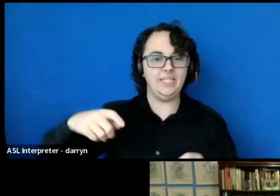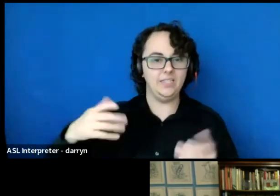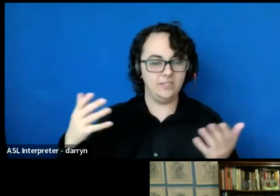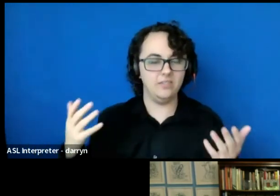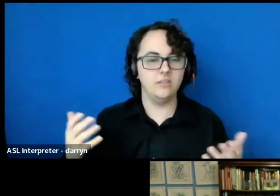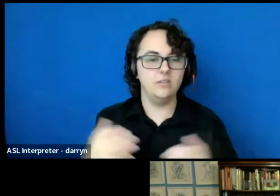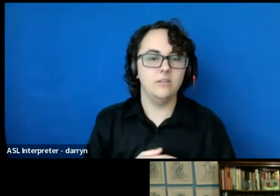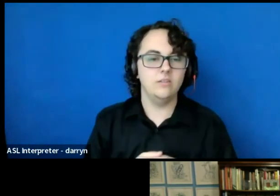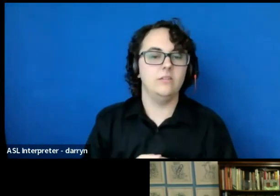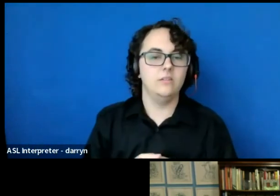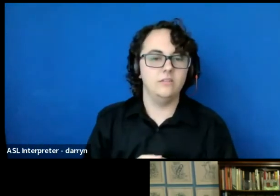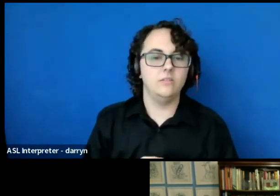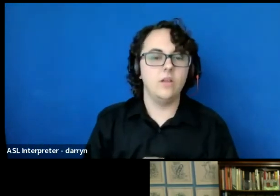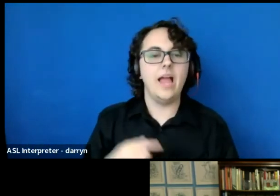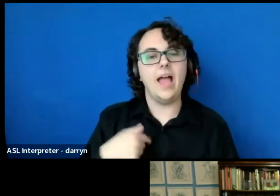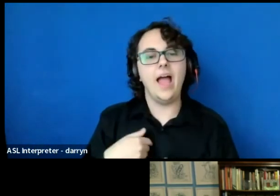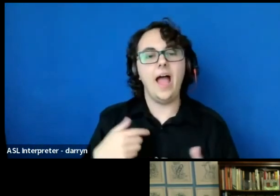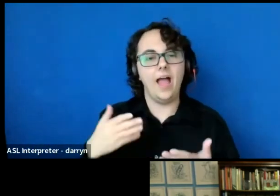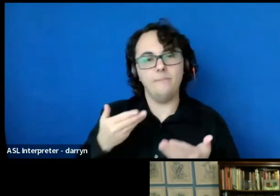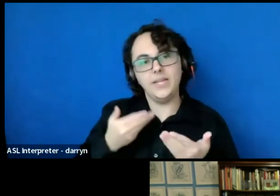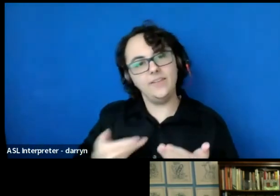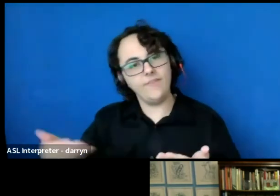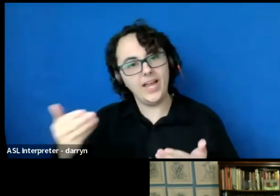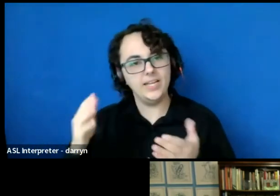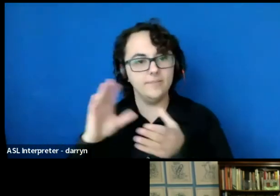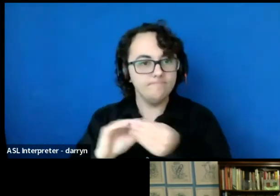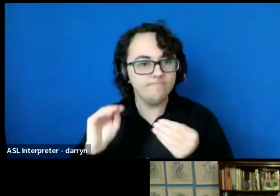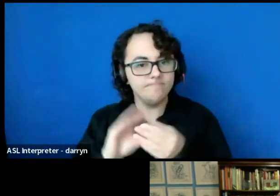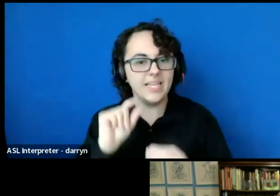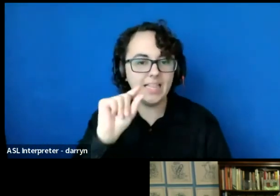the experience of the conference of the Paris